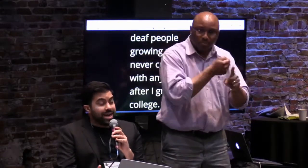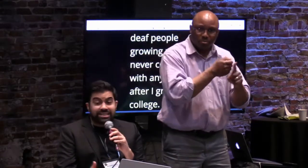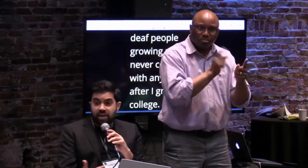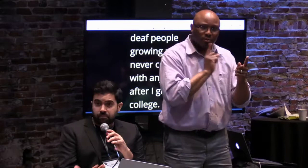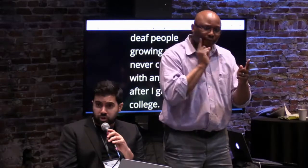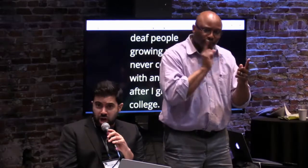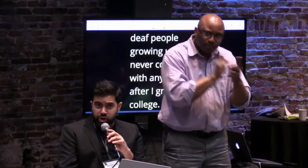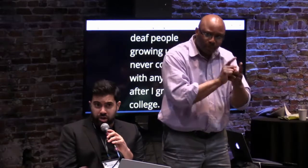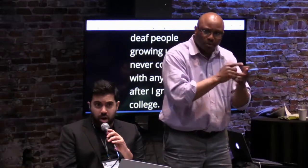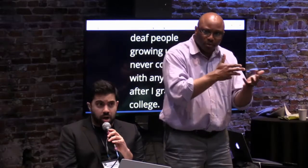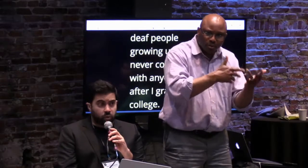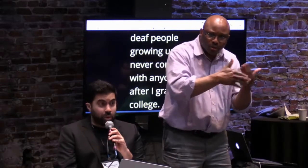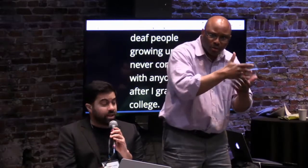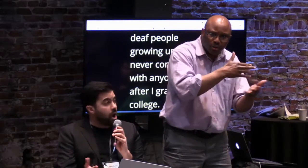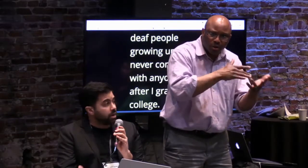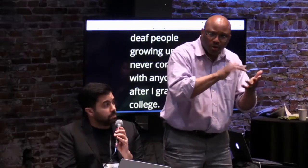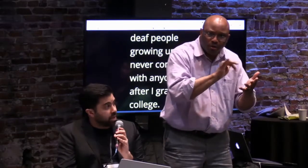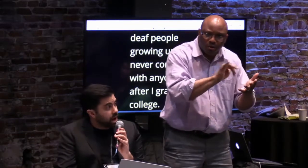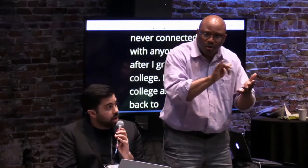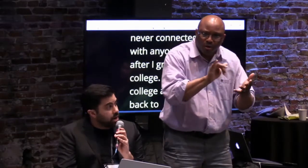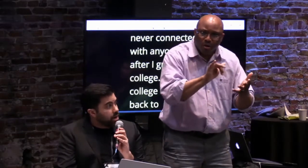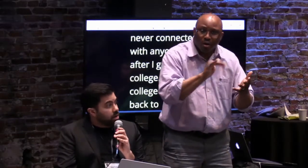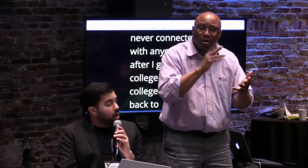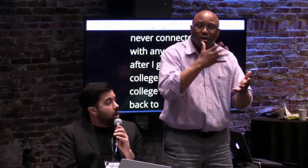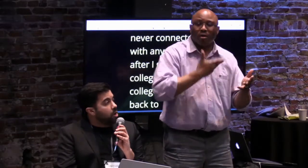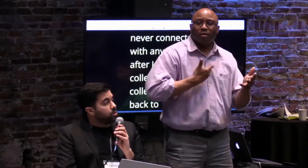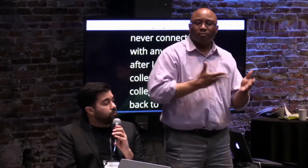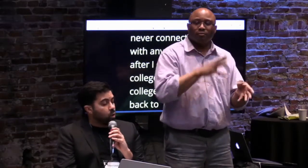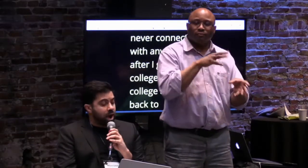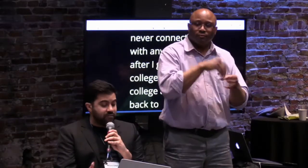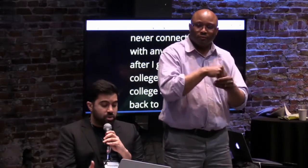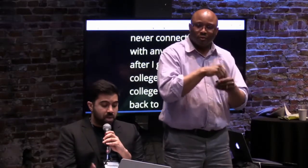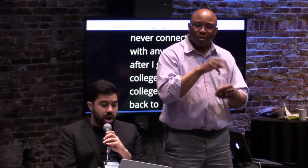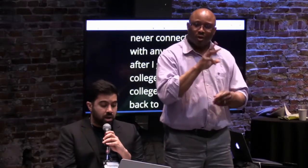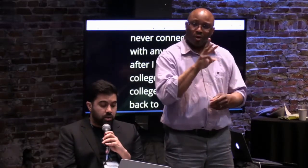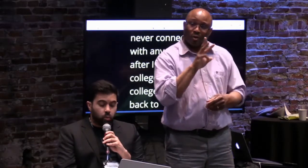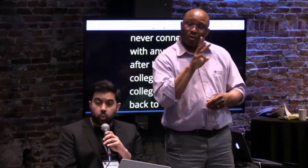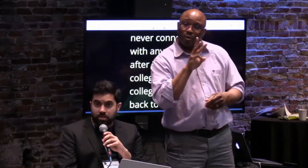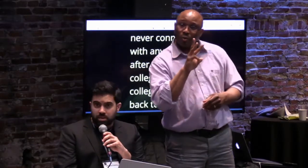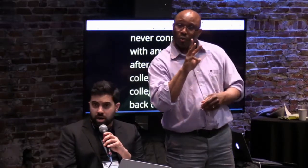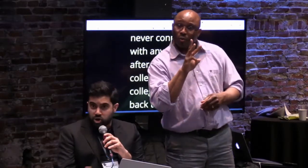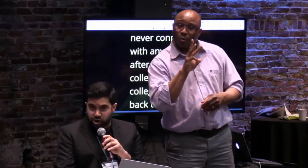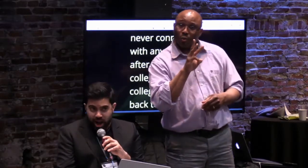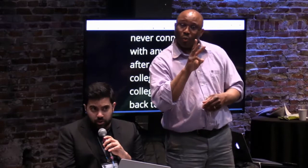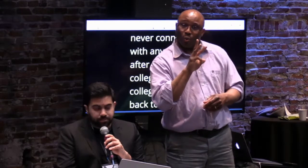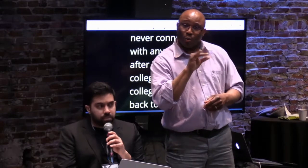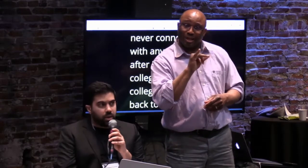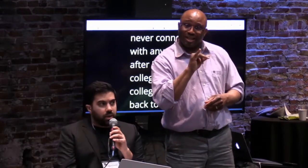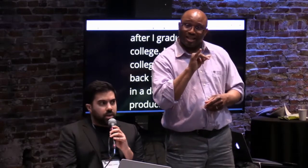in a deaf production of a real economy play called For Every Man, Woman, and Child.